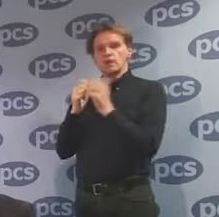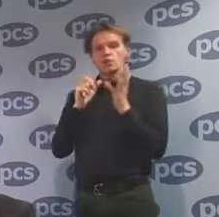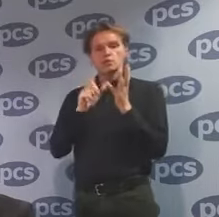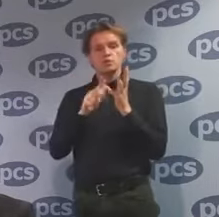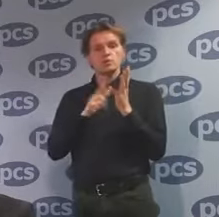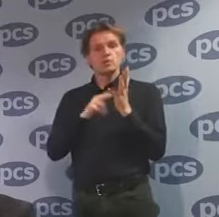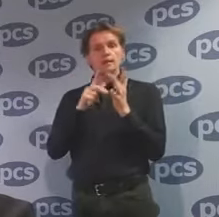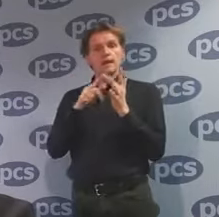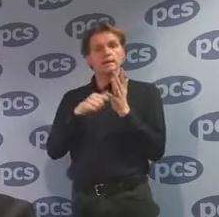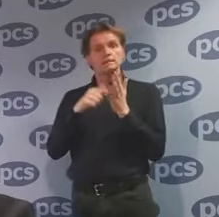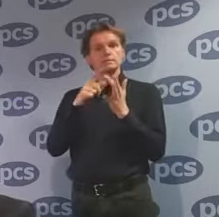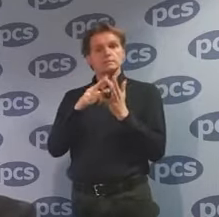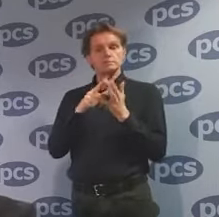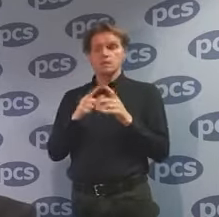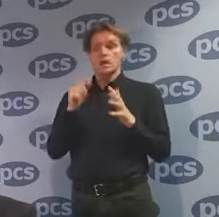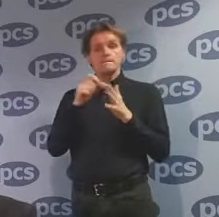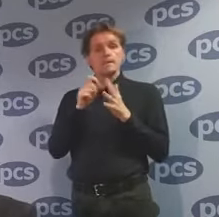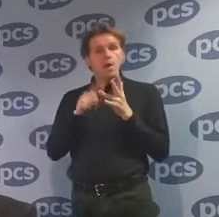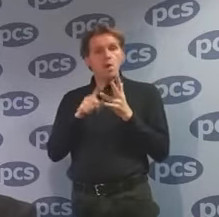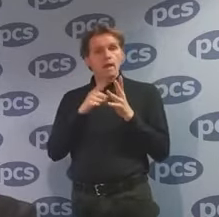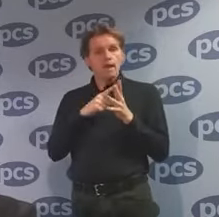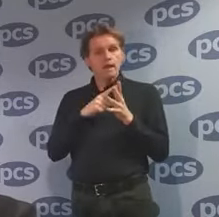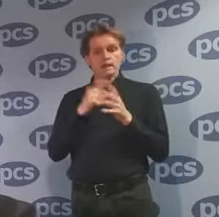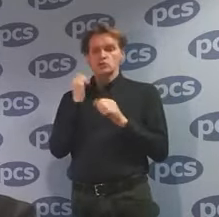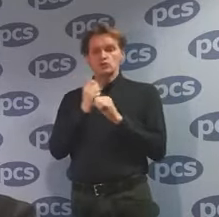representing the overwhelming majority of trade unionists in the civil service